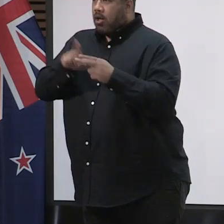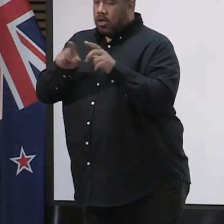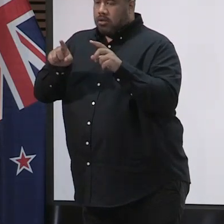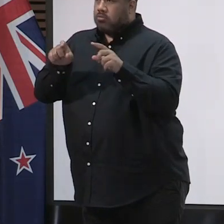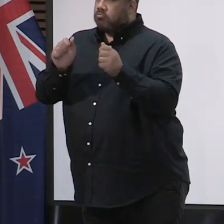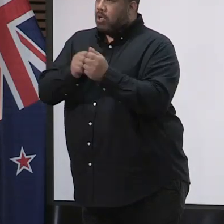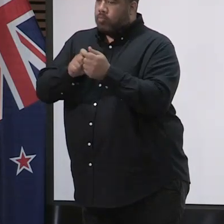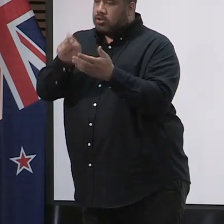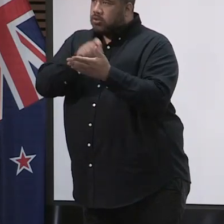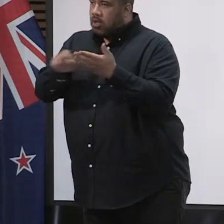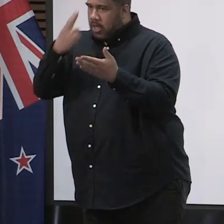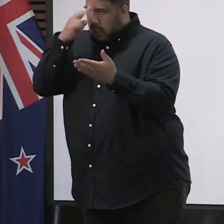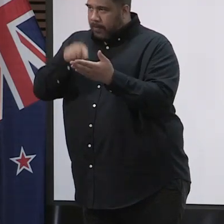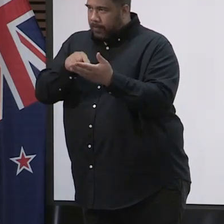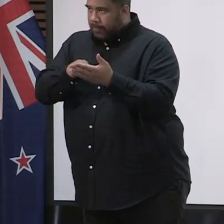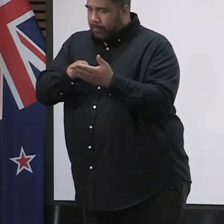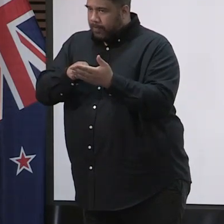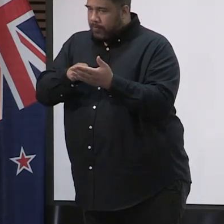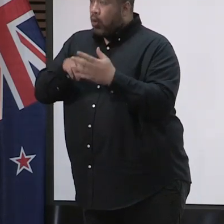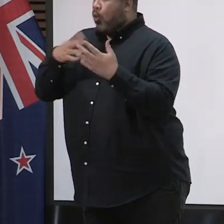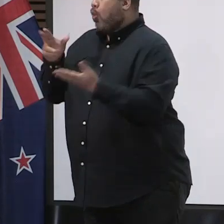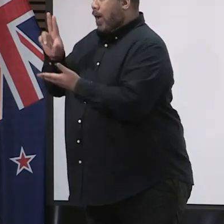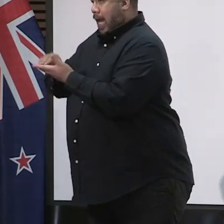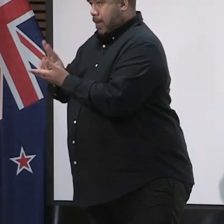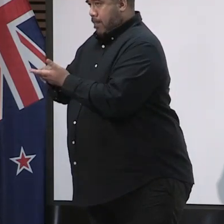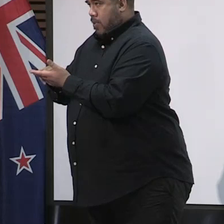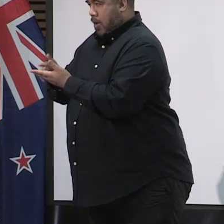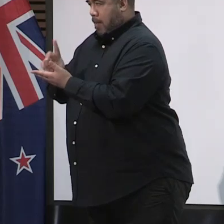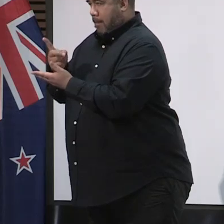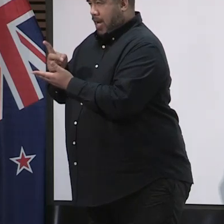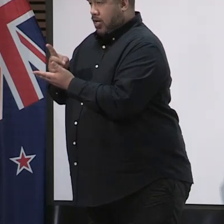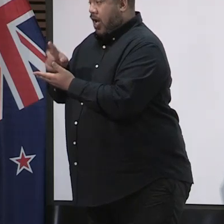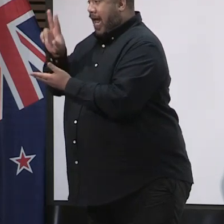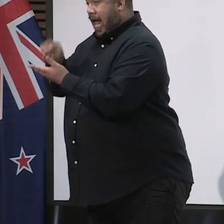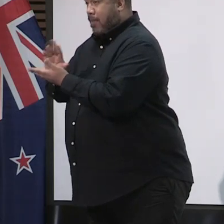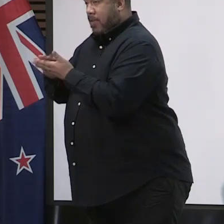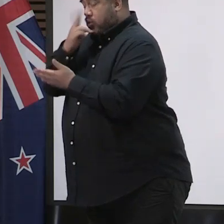The NZ COVID Tracing app is not a